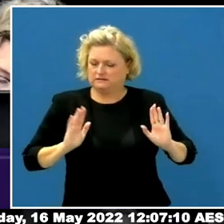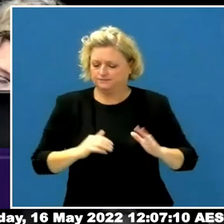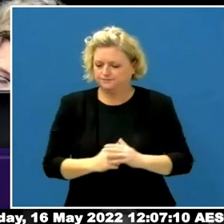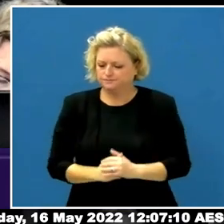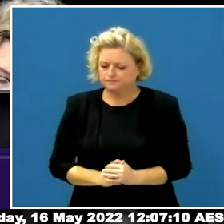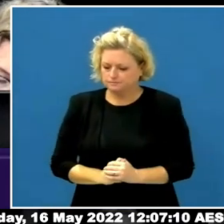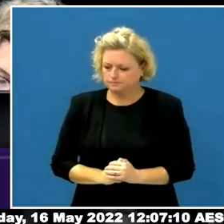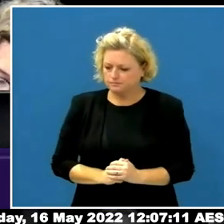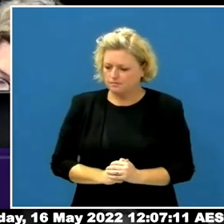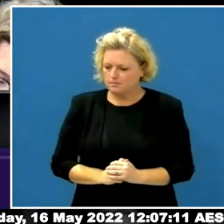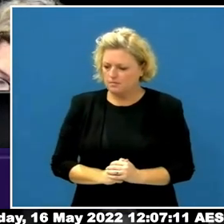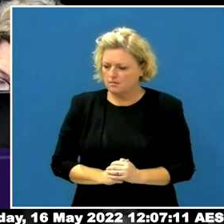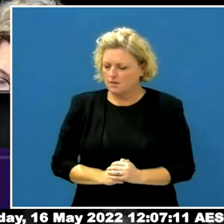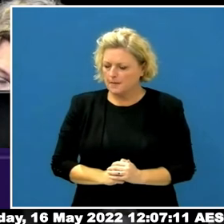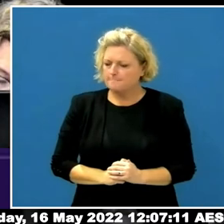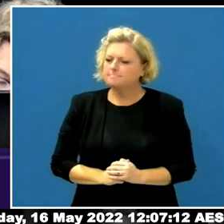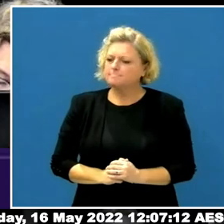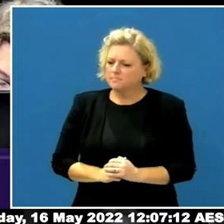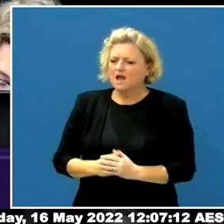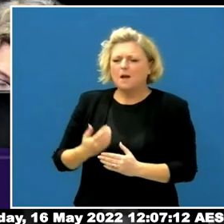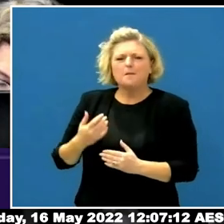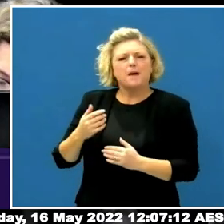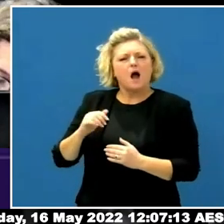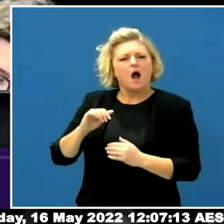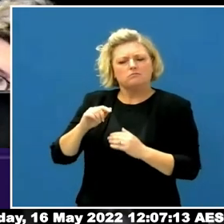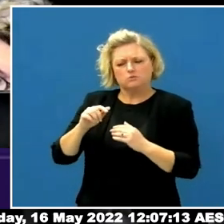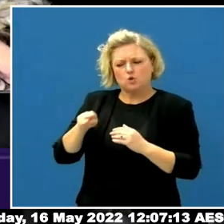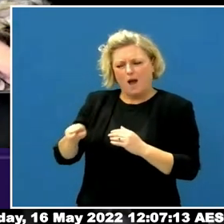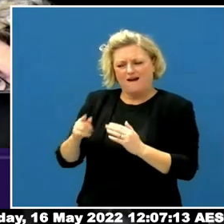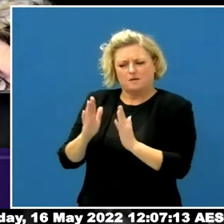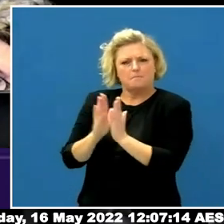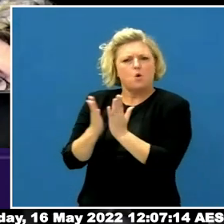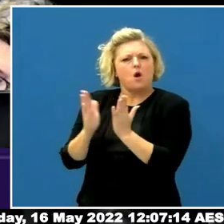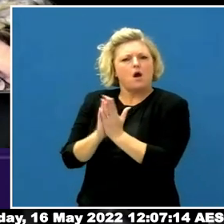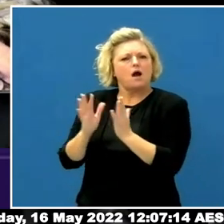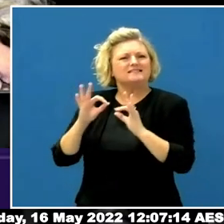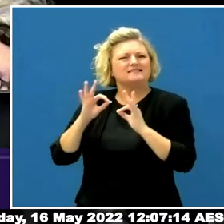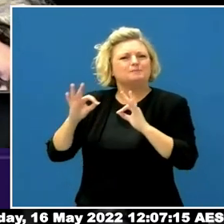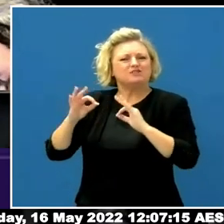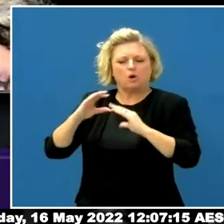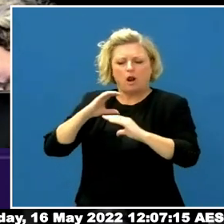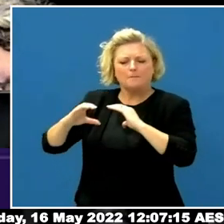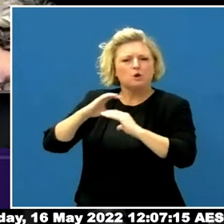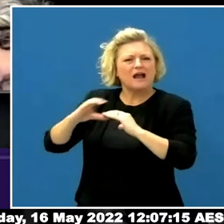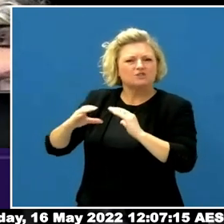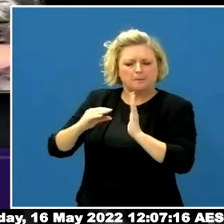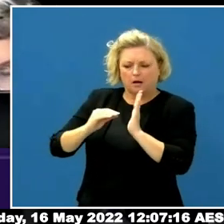Yes. MR FOGARTY: - wasn't it, with Jason and Afford. What is a communication book, as you understand it?